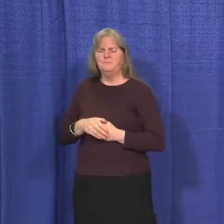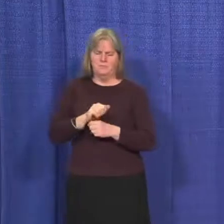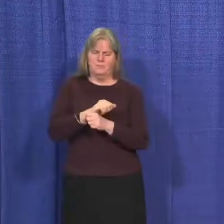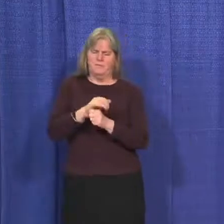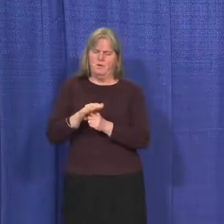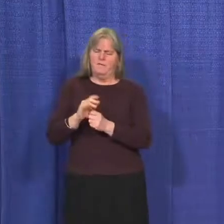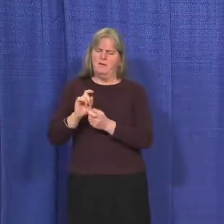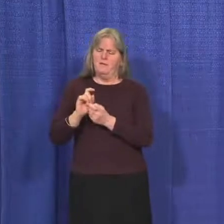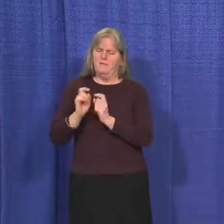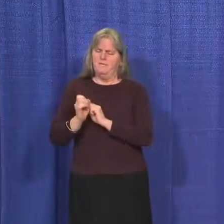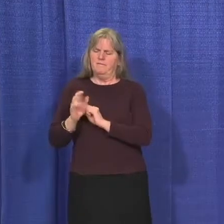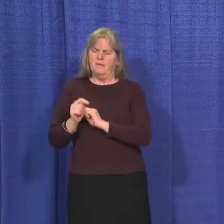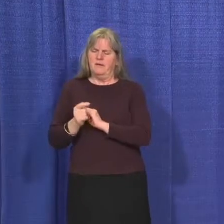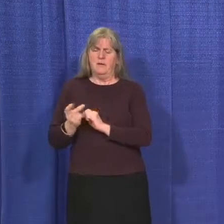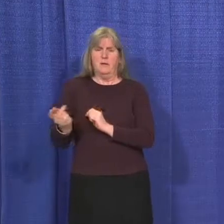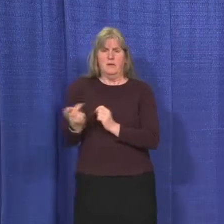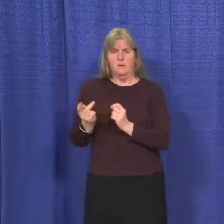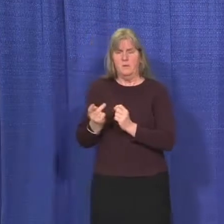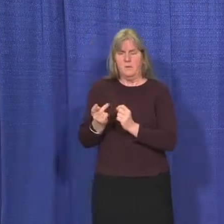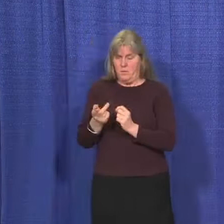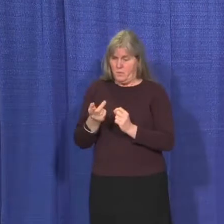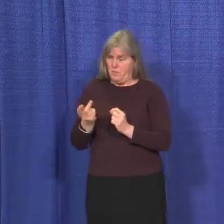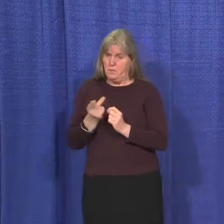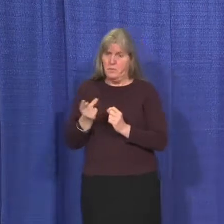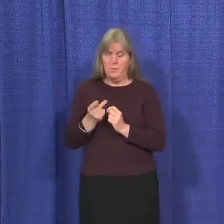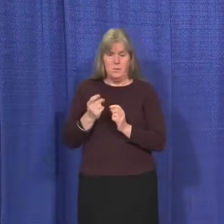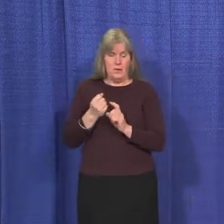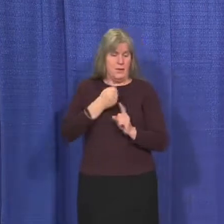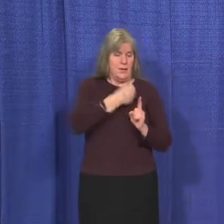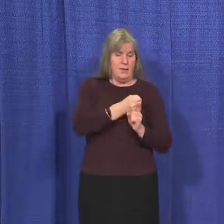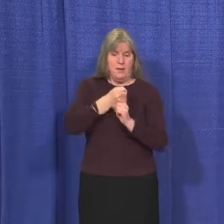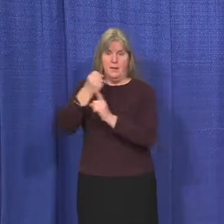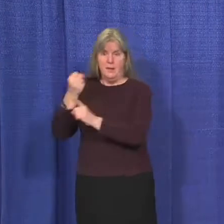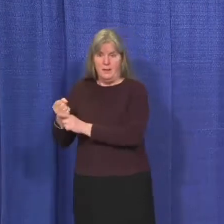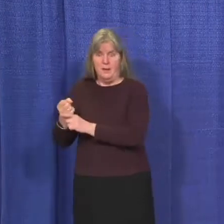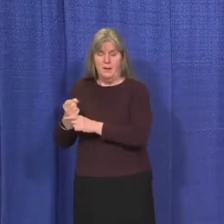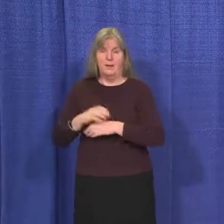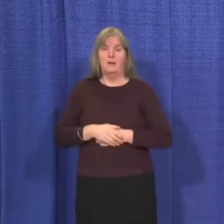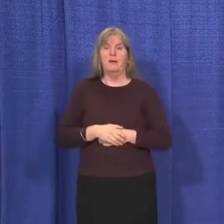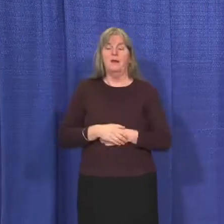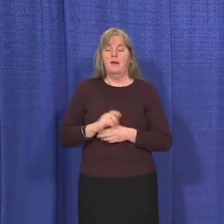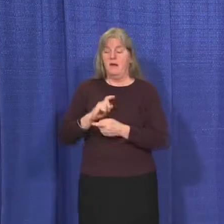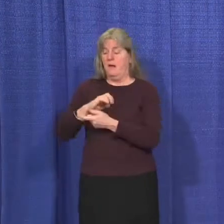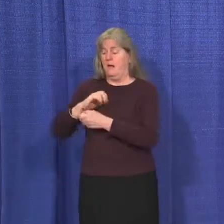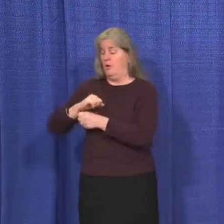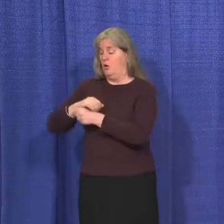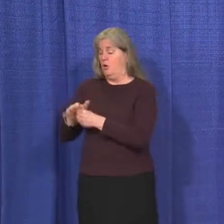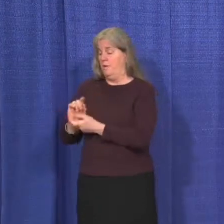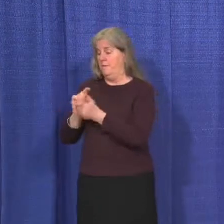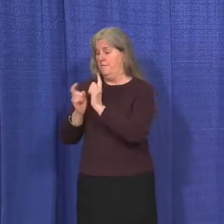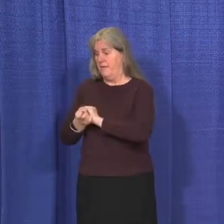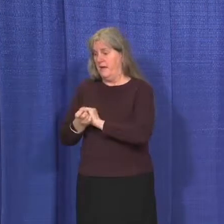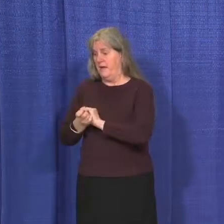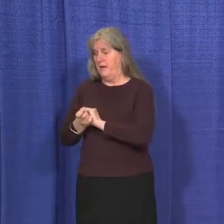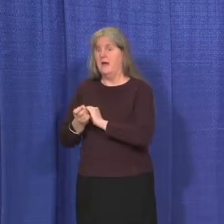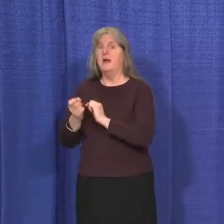of weeks -- very direct. Variants and vaccines are both game changers. Although in opposite directions. Variants are driving the